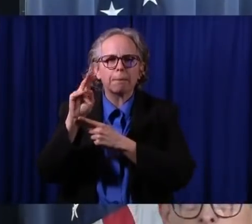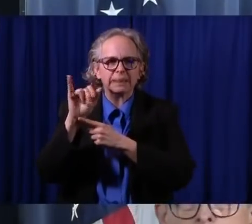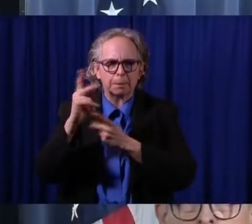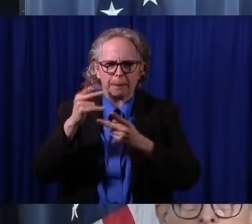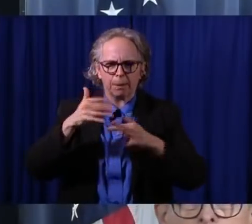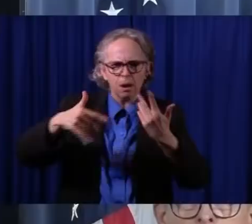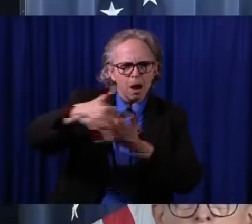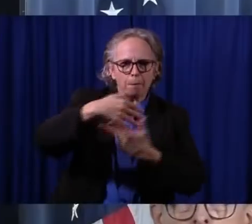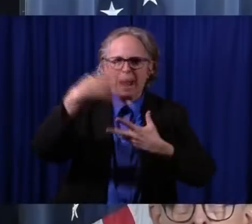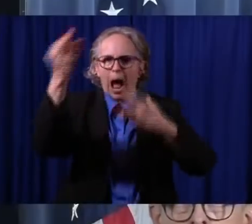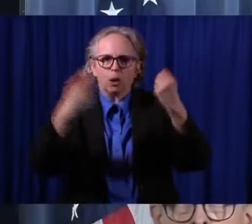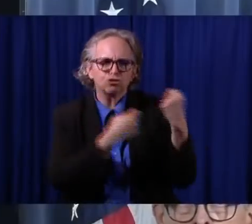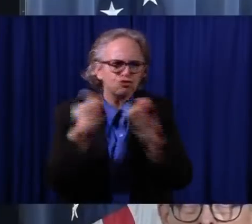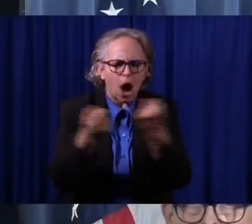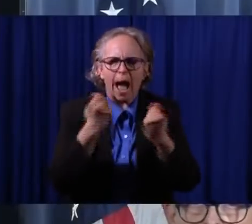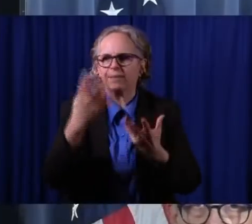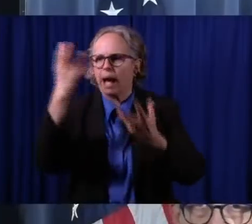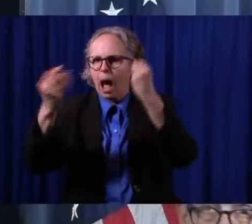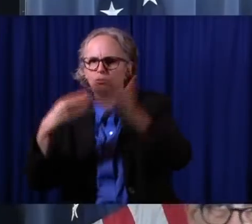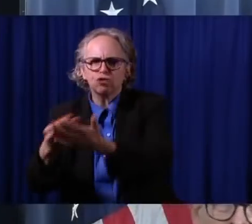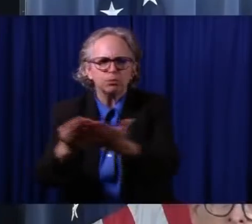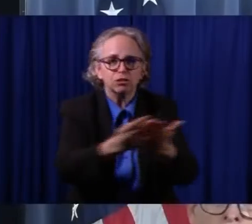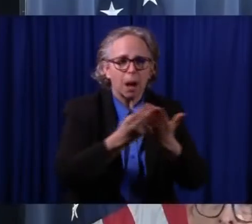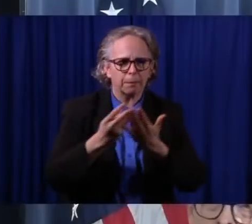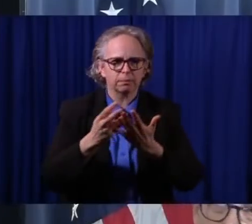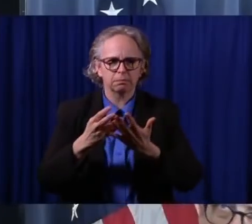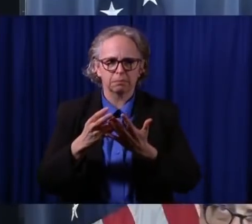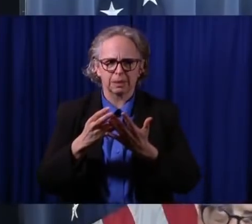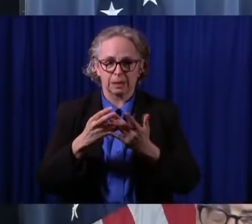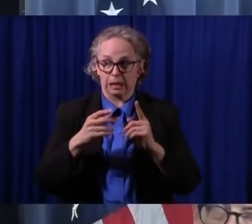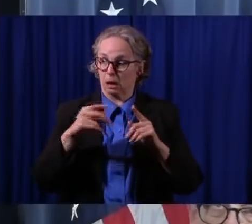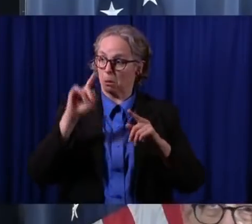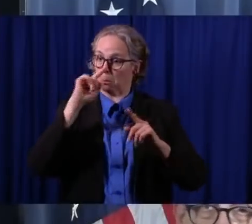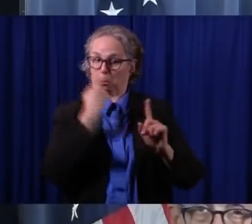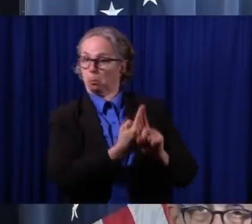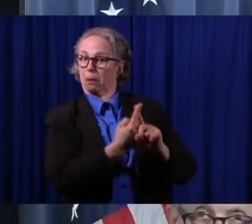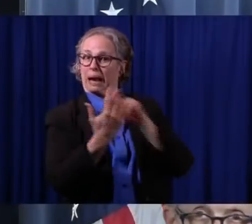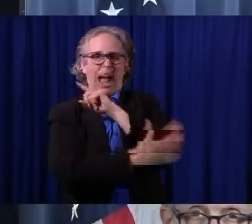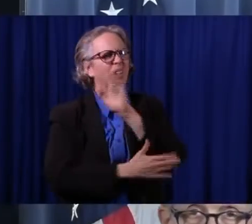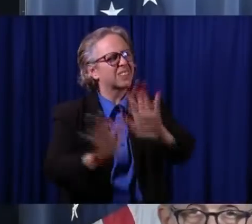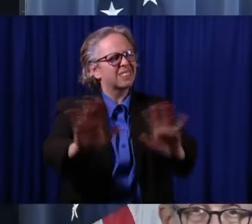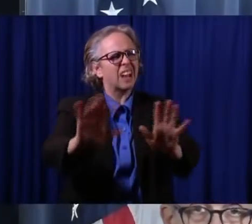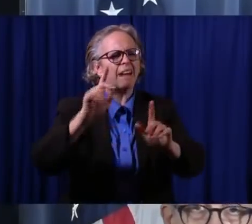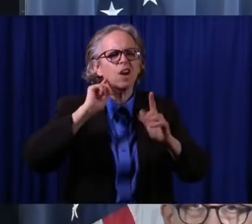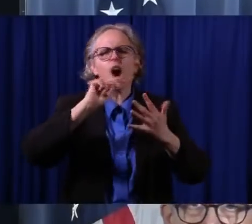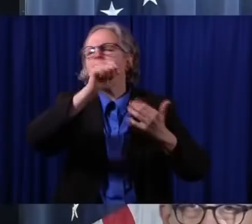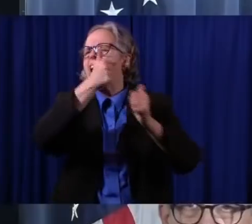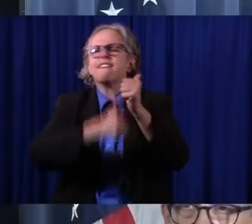IN REGARD TO MONTGOMERY COUNTY. THIS SHOWS SIMPLY MOBILITY, PEOPLE MOVING AROUND MORE. THIS